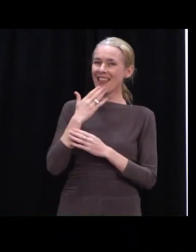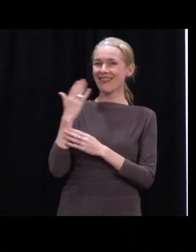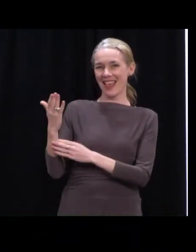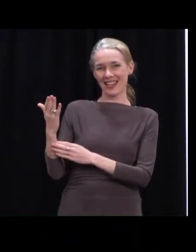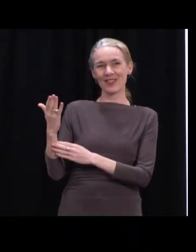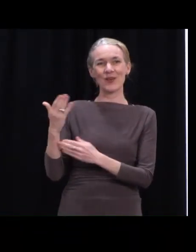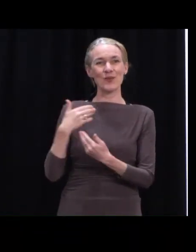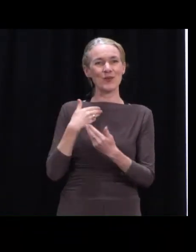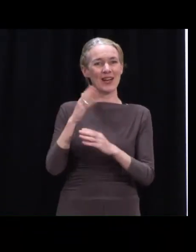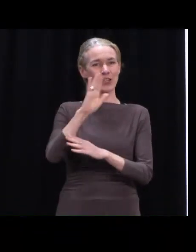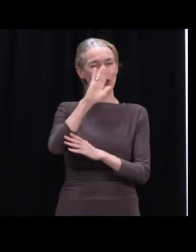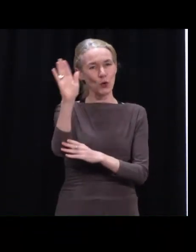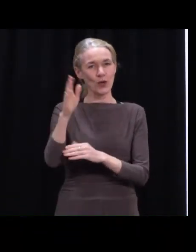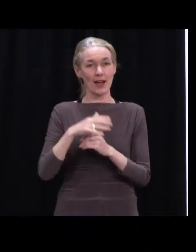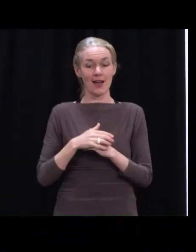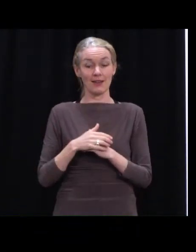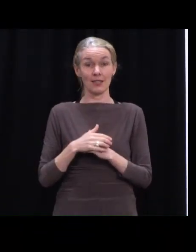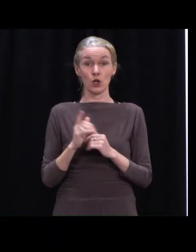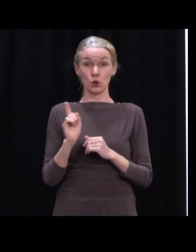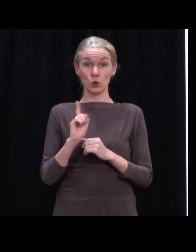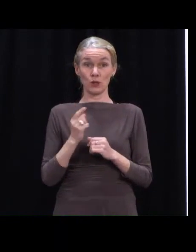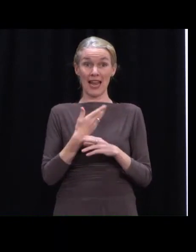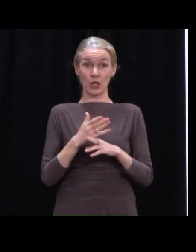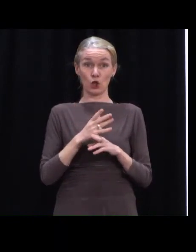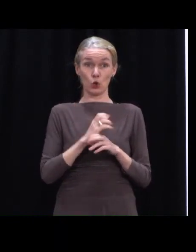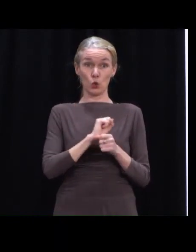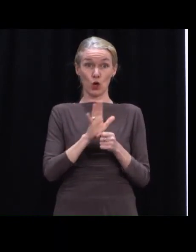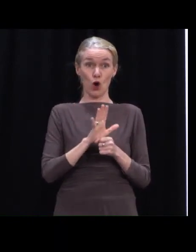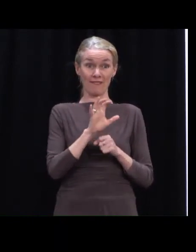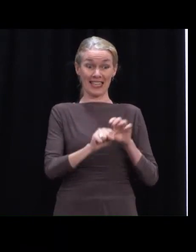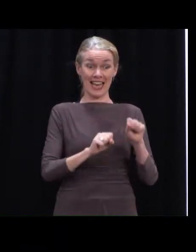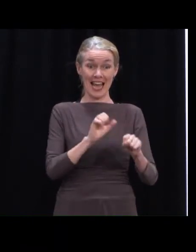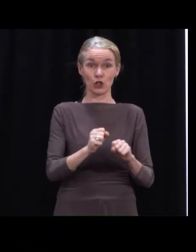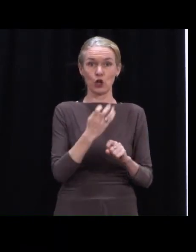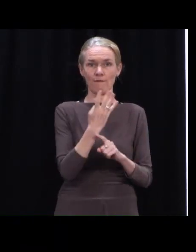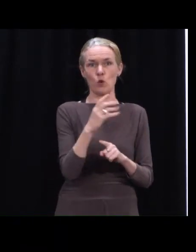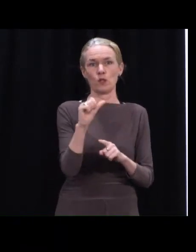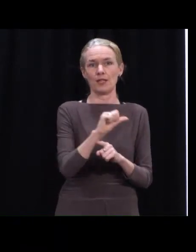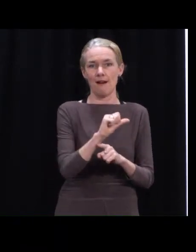I've seen the damage some of